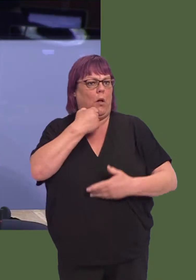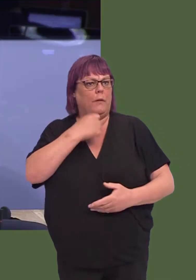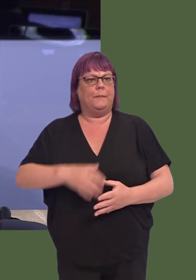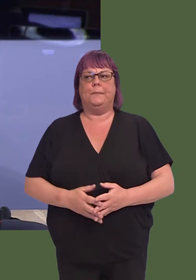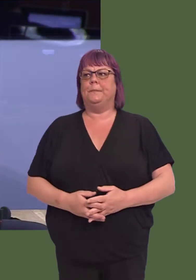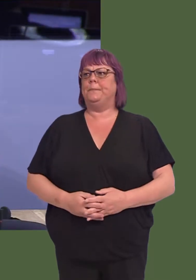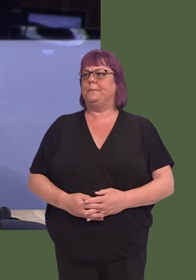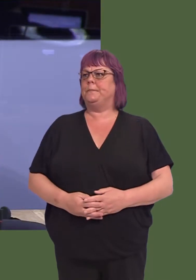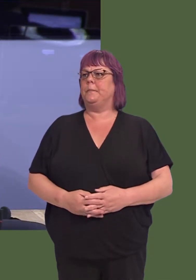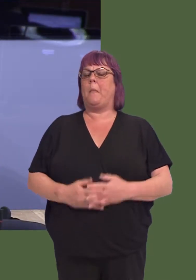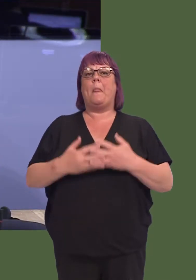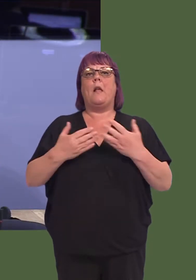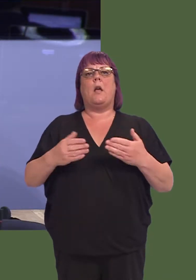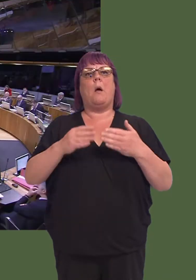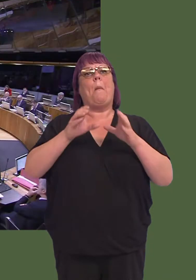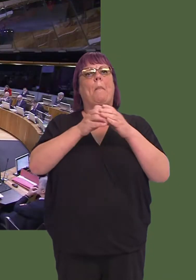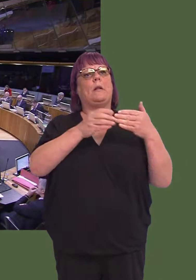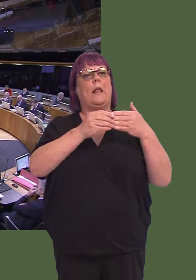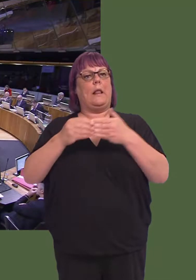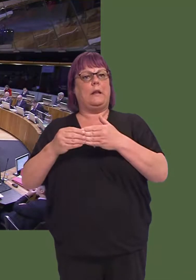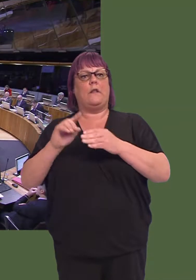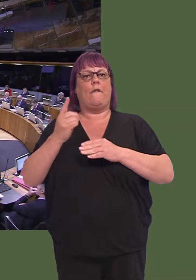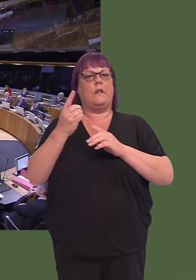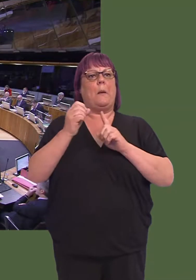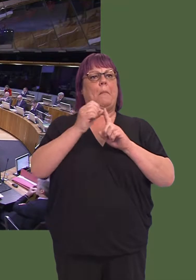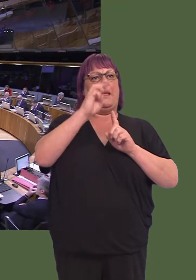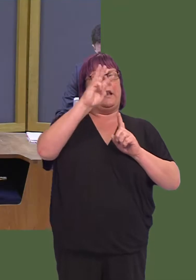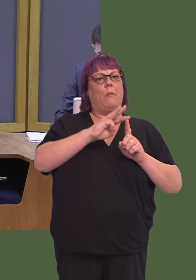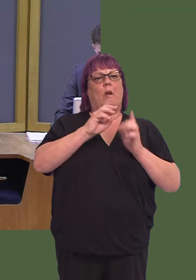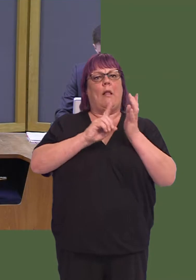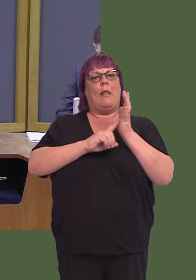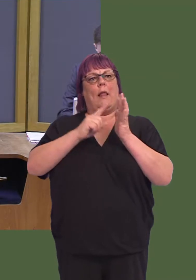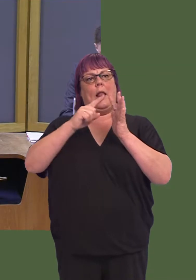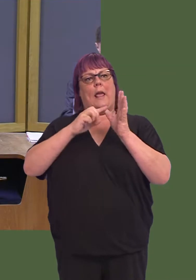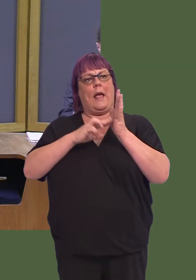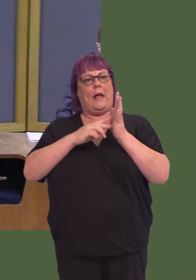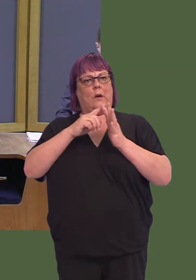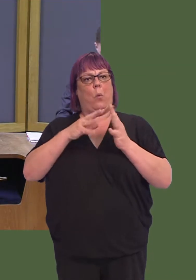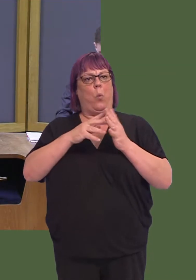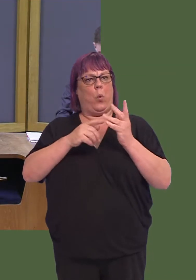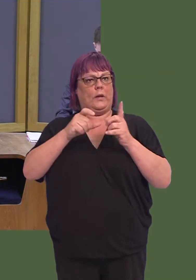Y Llywydd / The Llywydd: Cwestiynau nawr gan arweinwyr y pleidiau. Arweinydd Plaid Cymru, Leanne Wood. Leanne Wood AM: Diolch, Llywydd.